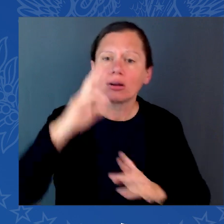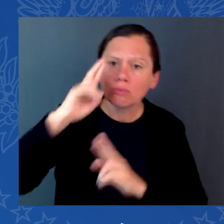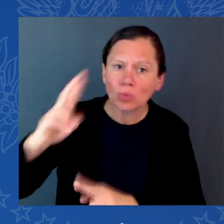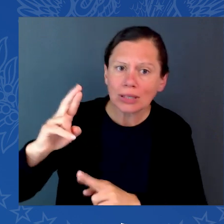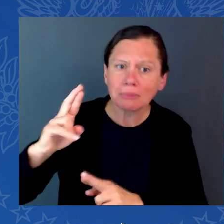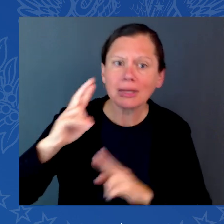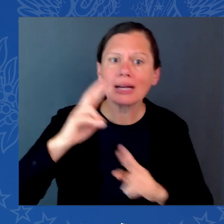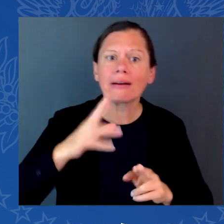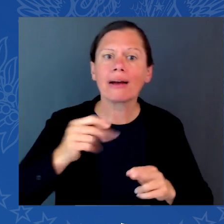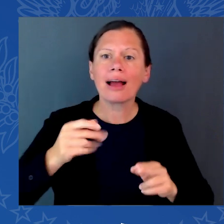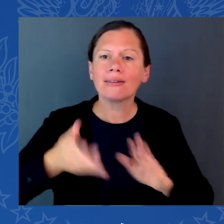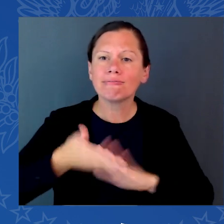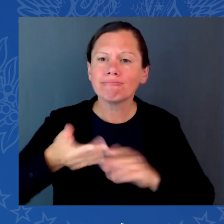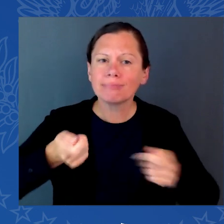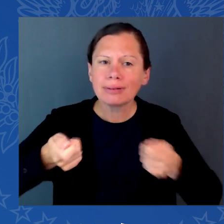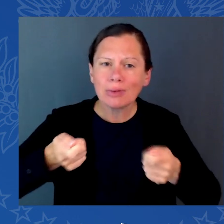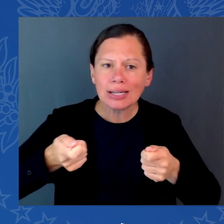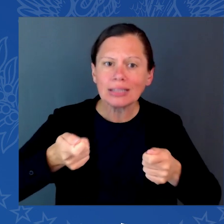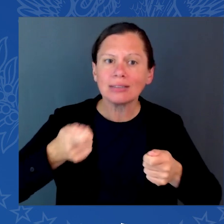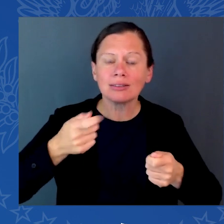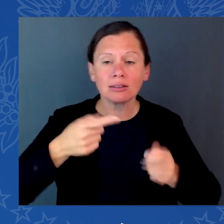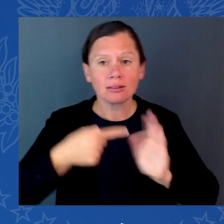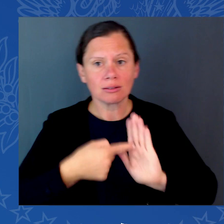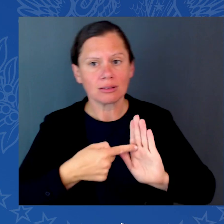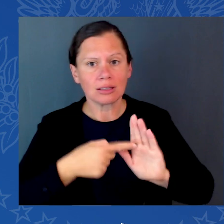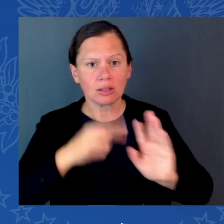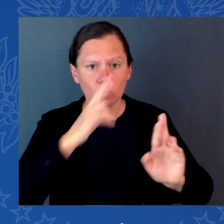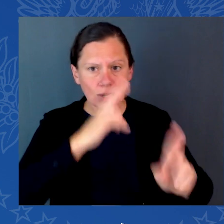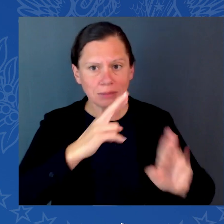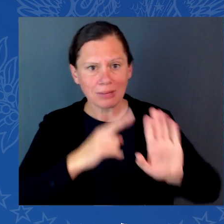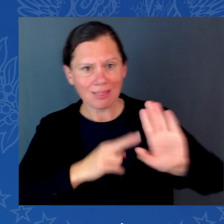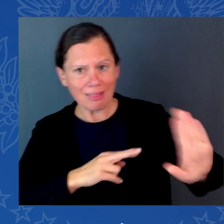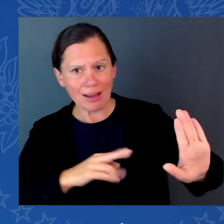and following all environment-related standards.